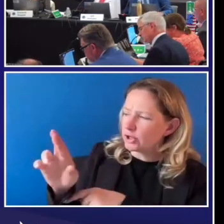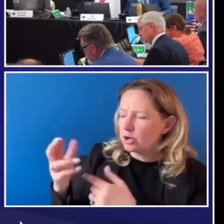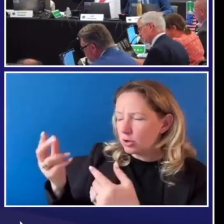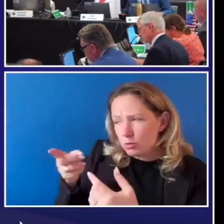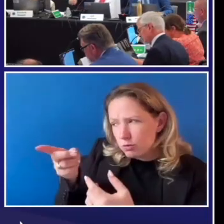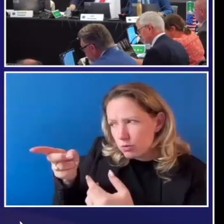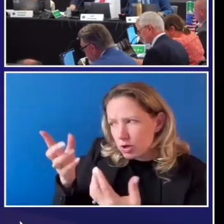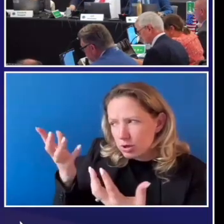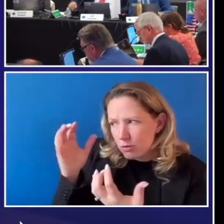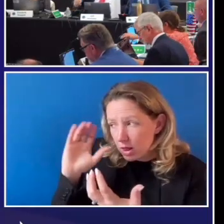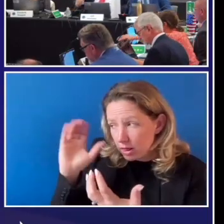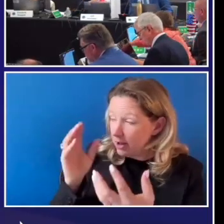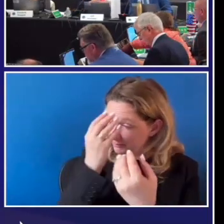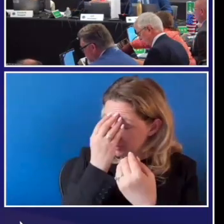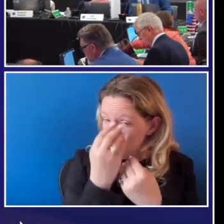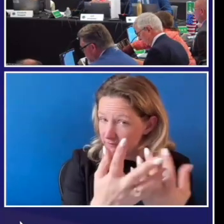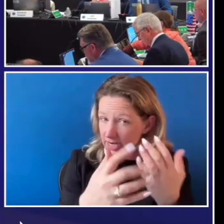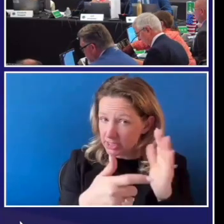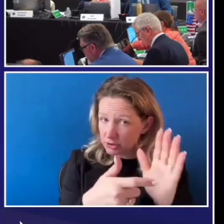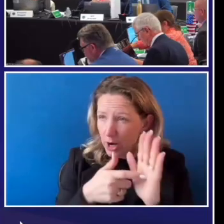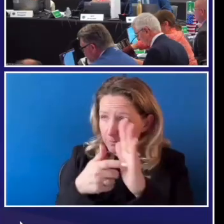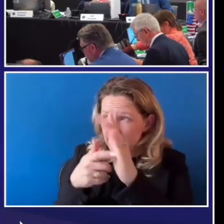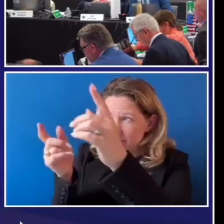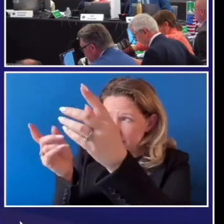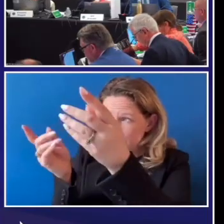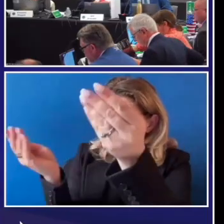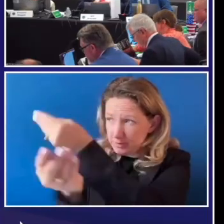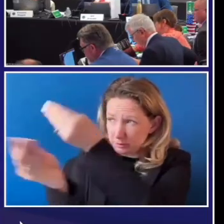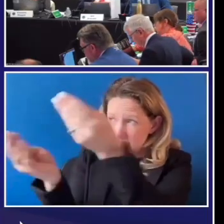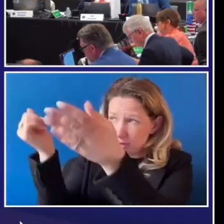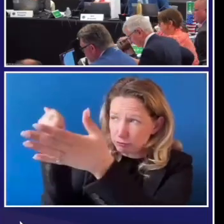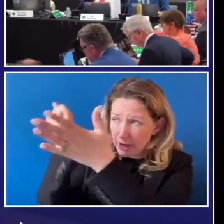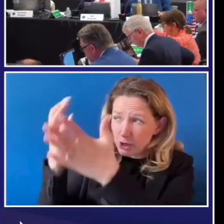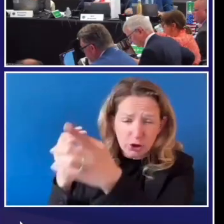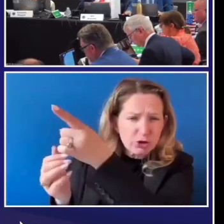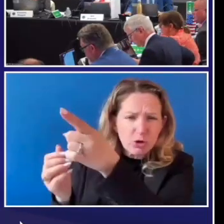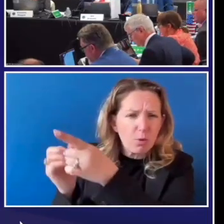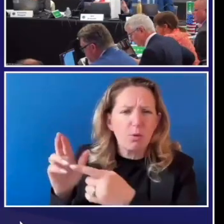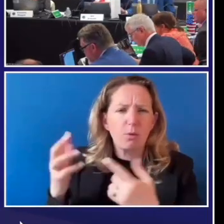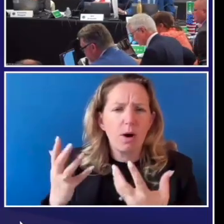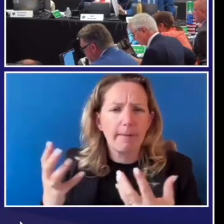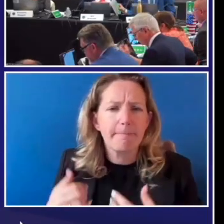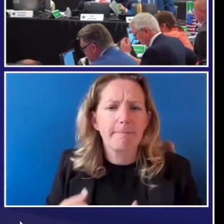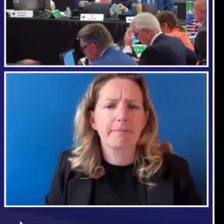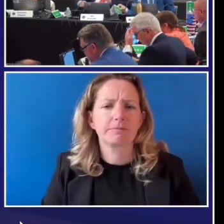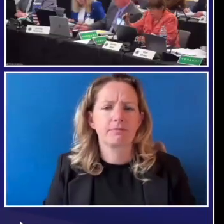A notification requirement between the accreditors or what precisely? Well, I think it's a good question.